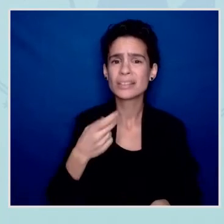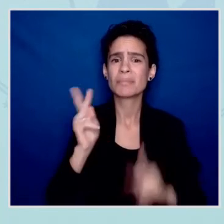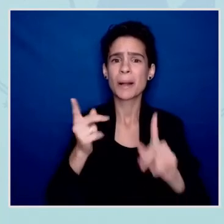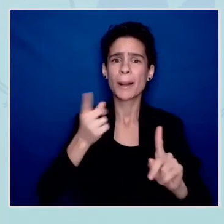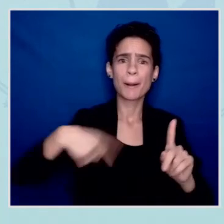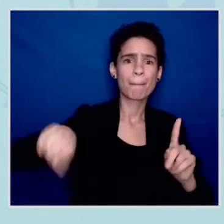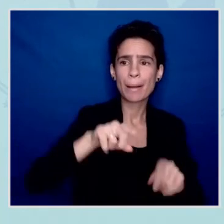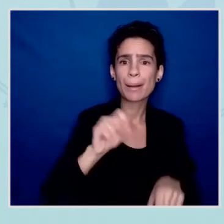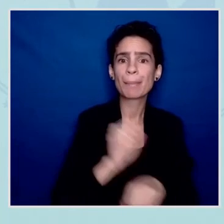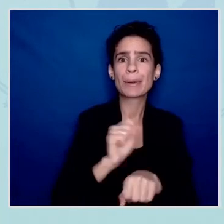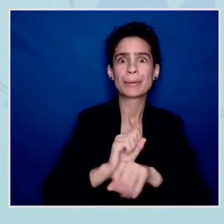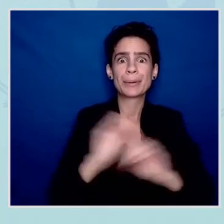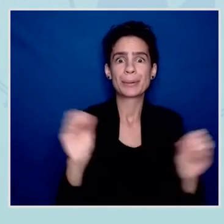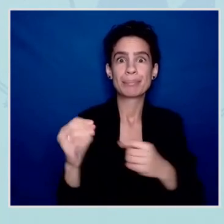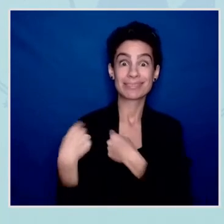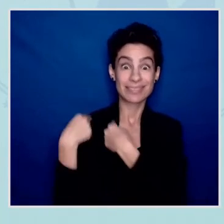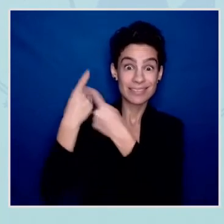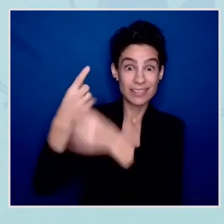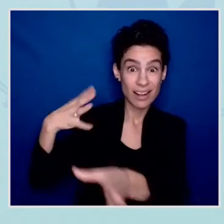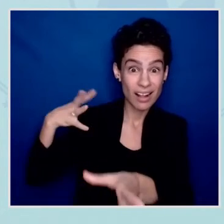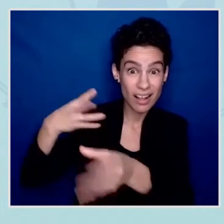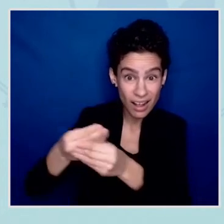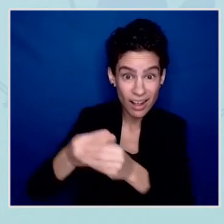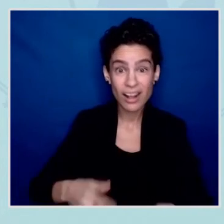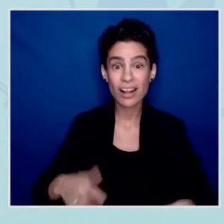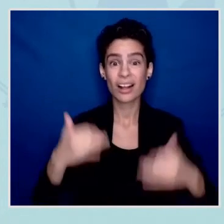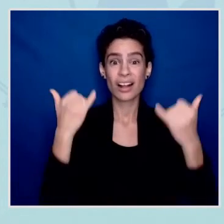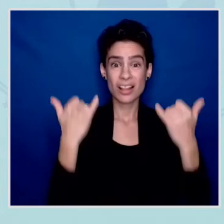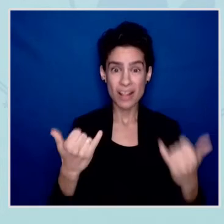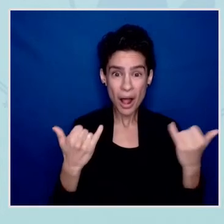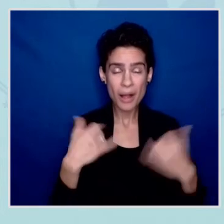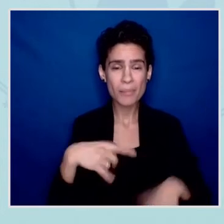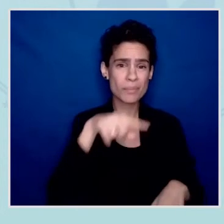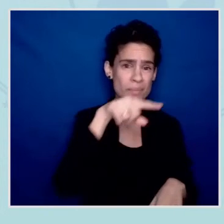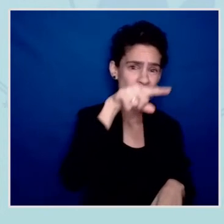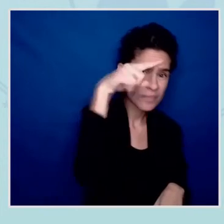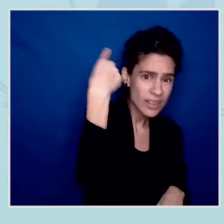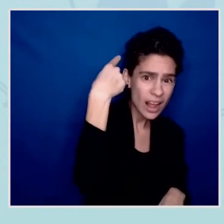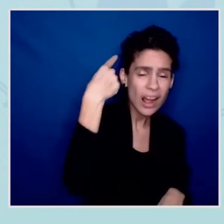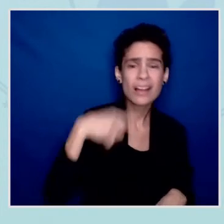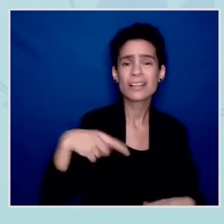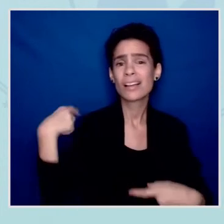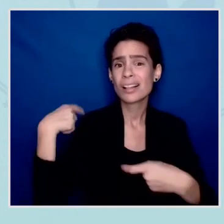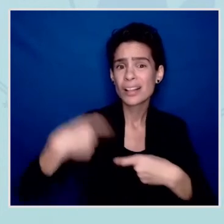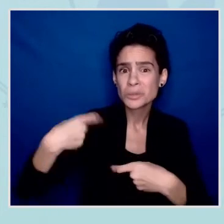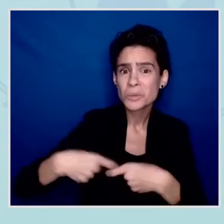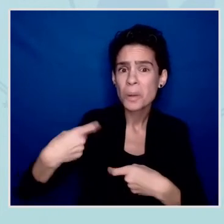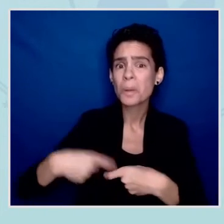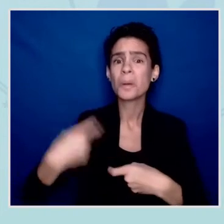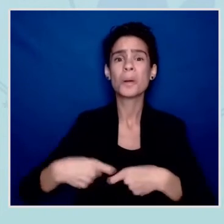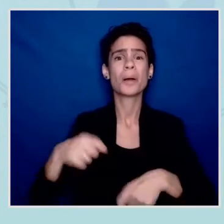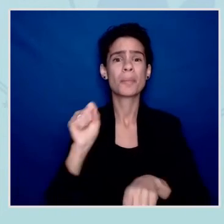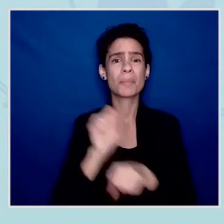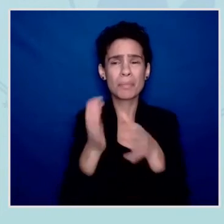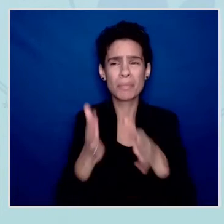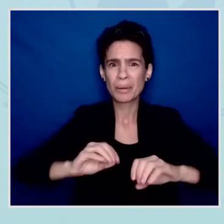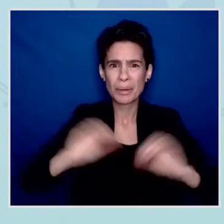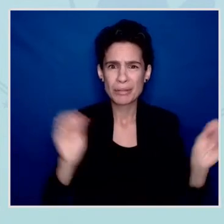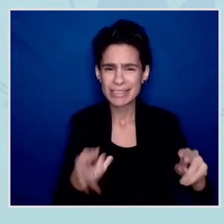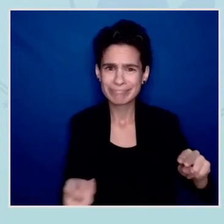PANDEMIC IN THE SPRING. MORE PEOPLE, MORE PEOPLE HAVE